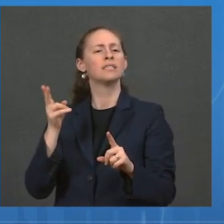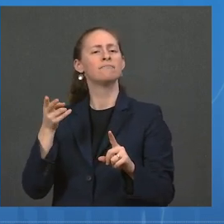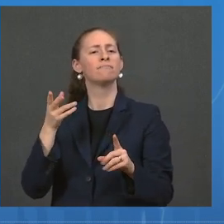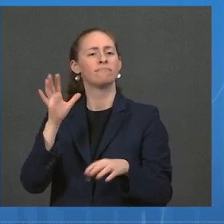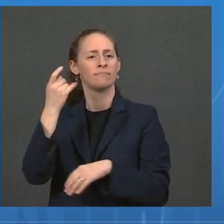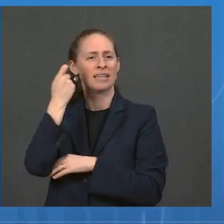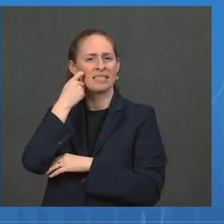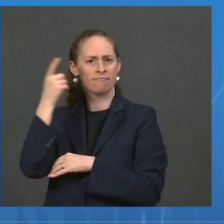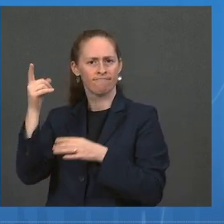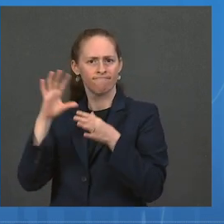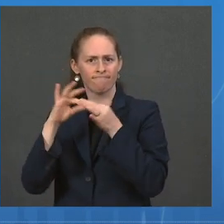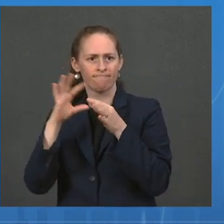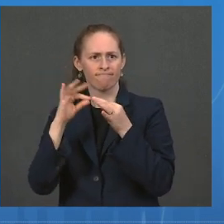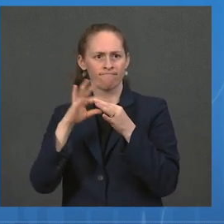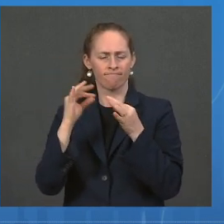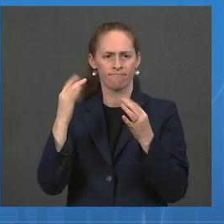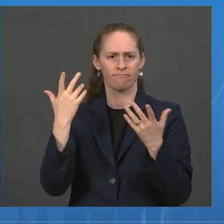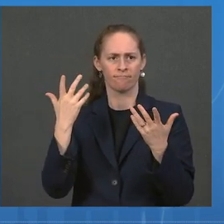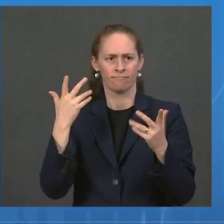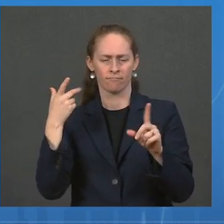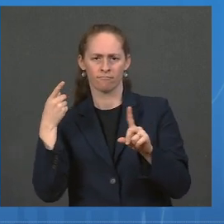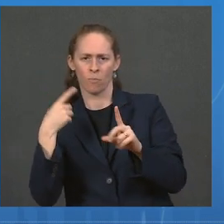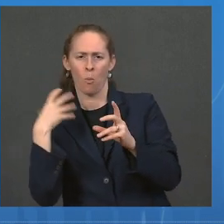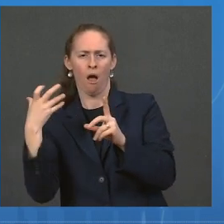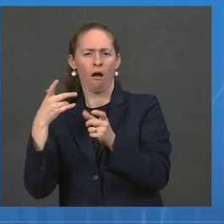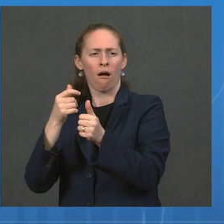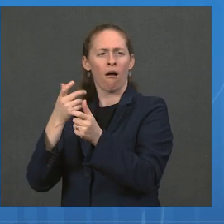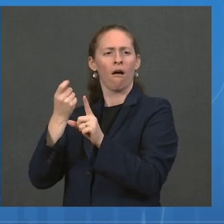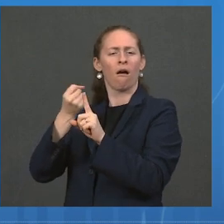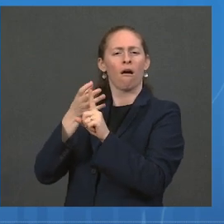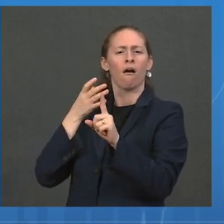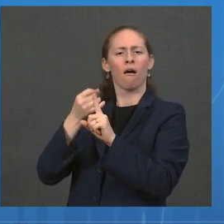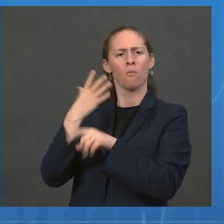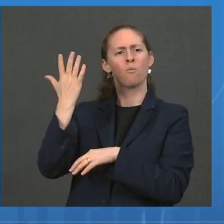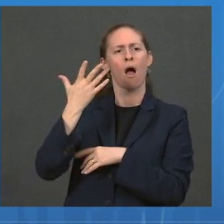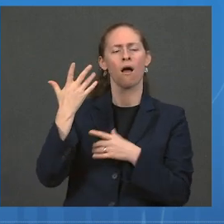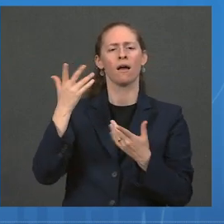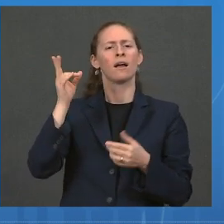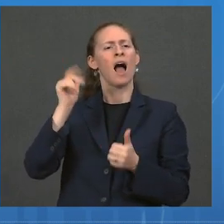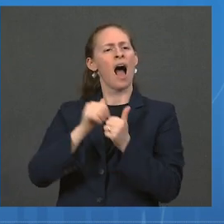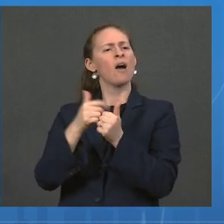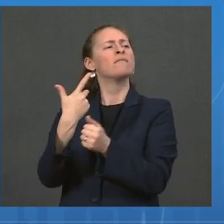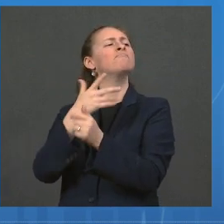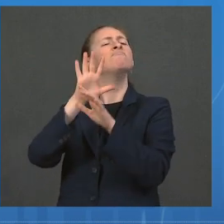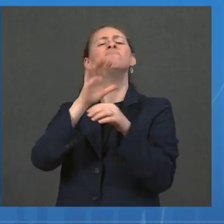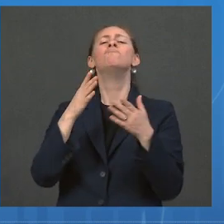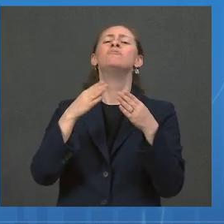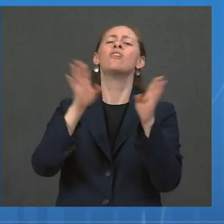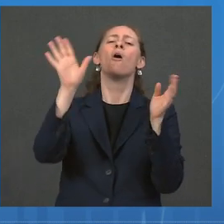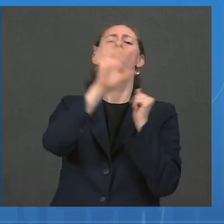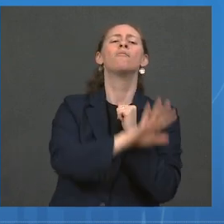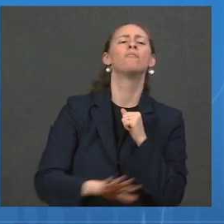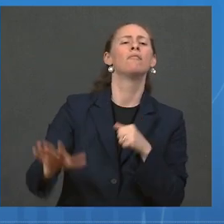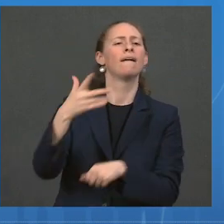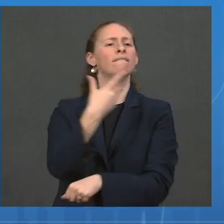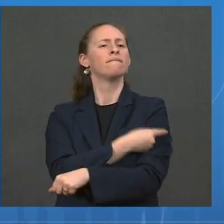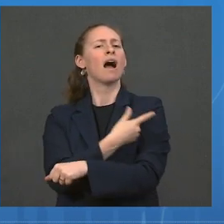namely, what is the historical impact of vaccines in general, domestically and globally,